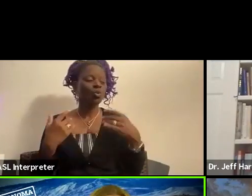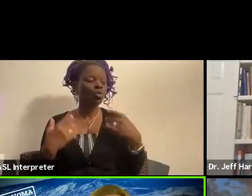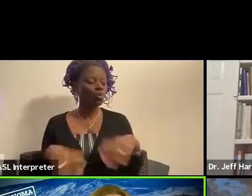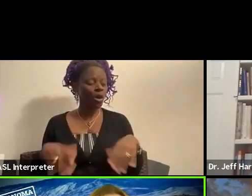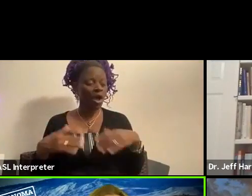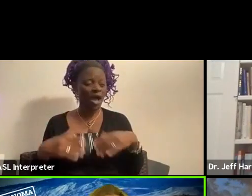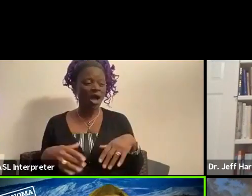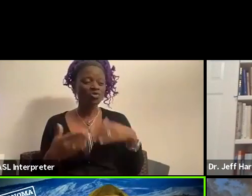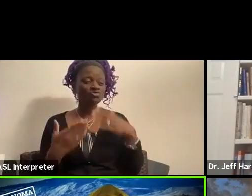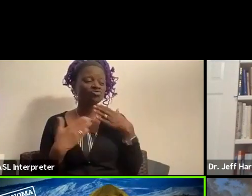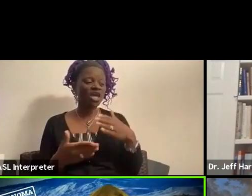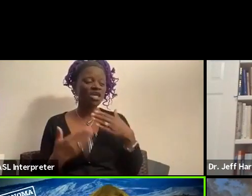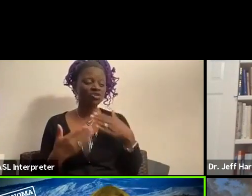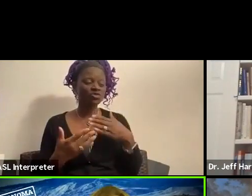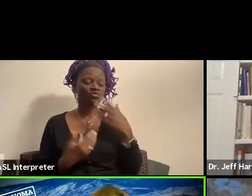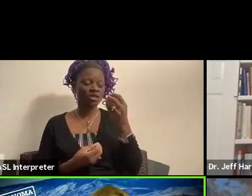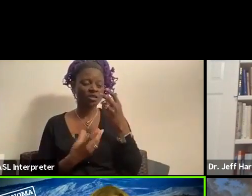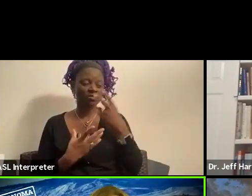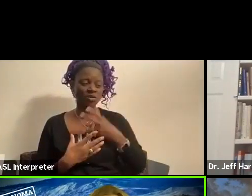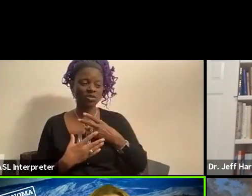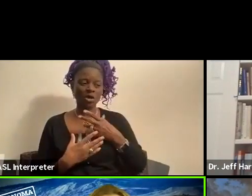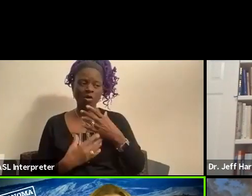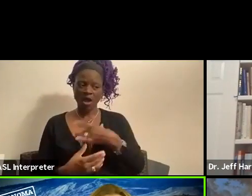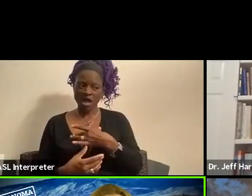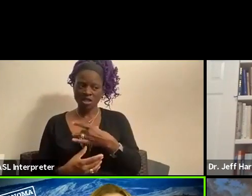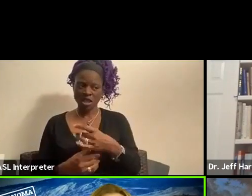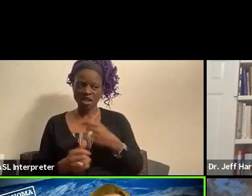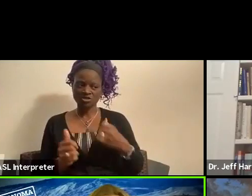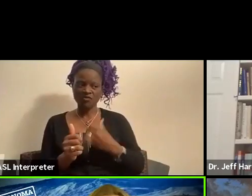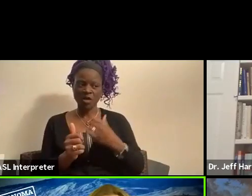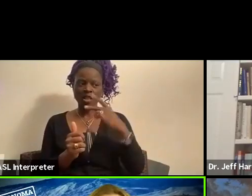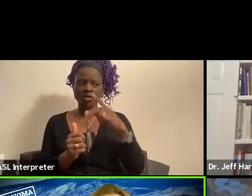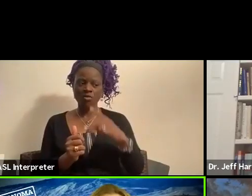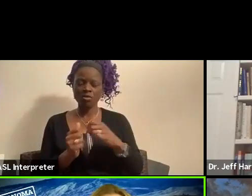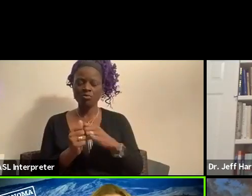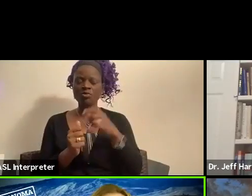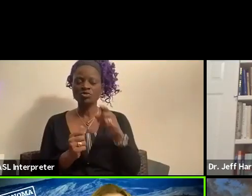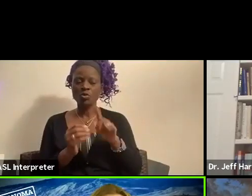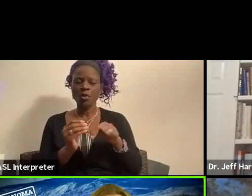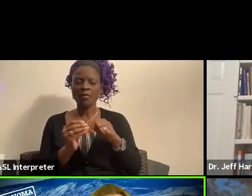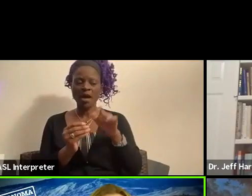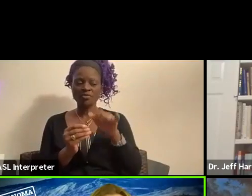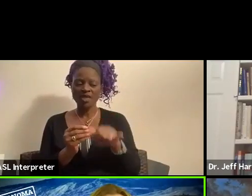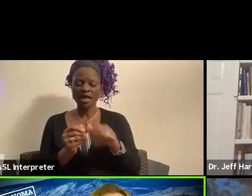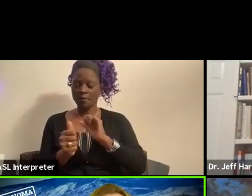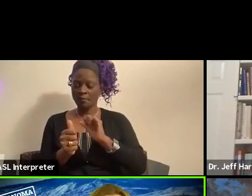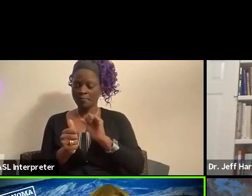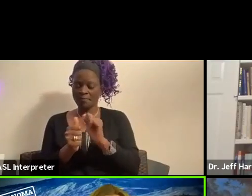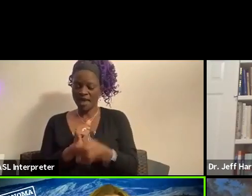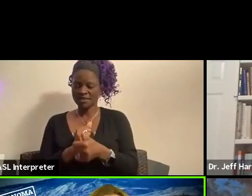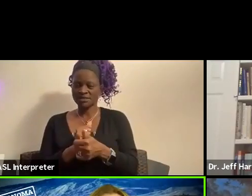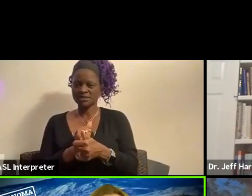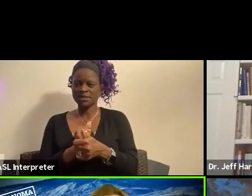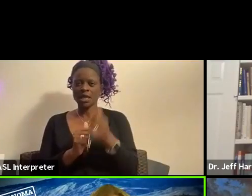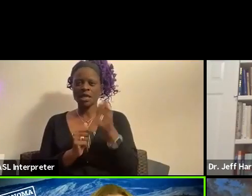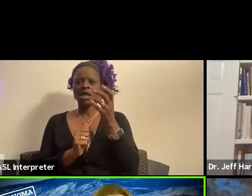I would love to follow up with you at a separate meeting about the passing of Mesmero and how we can leverage potentially some of those funds to support